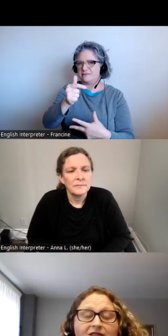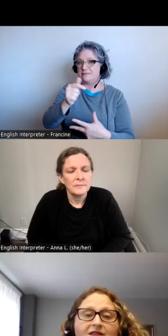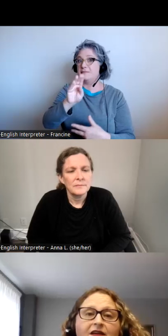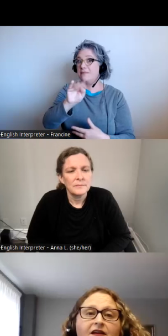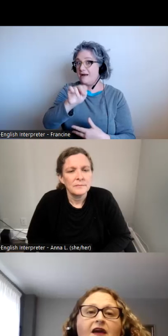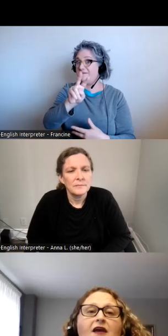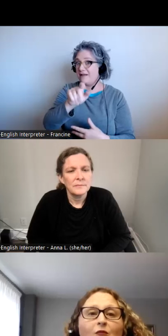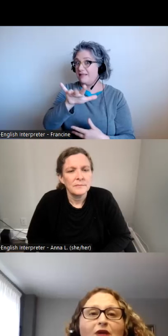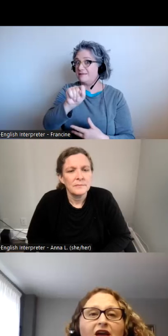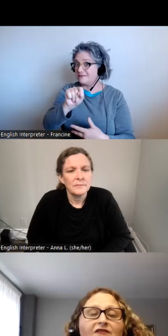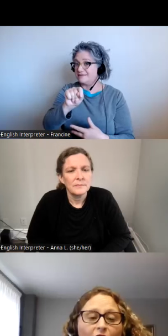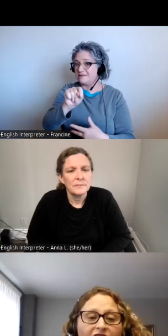. The preferred booster for this age group is the Pfizer